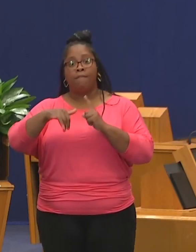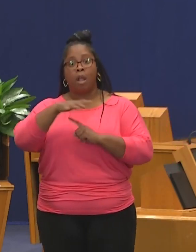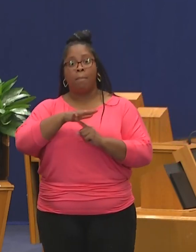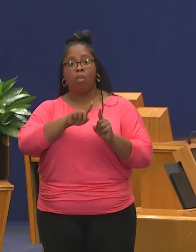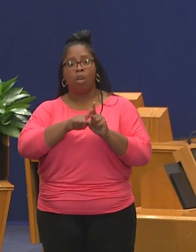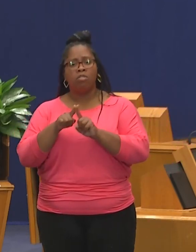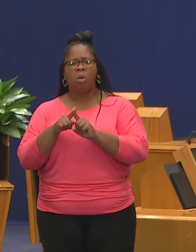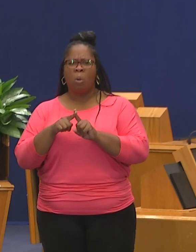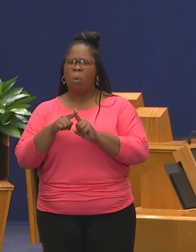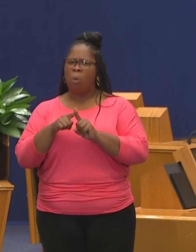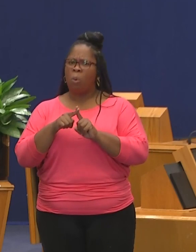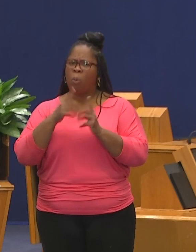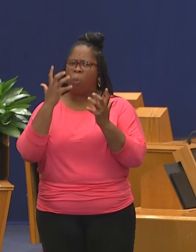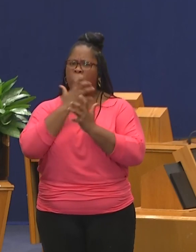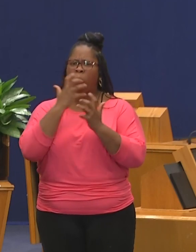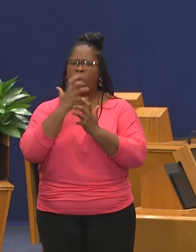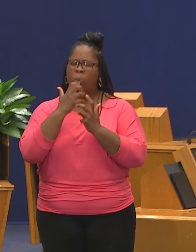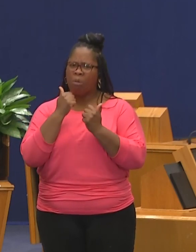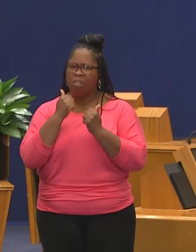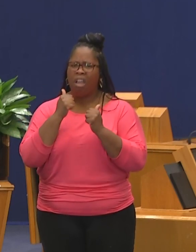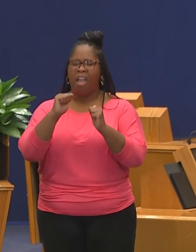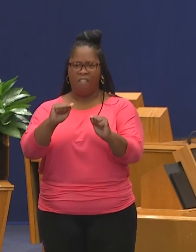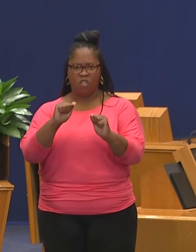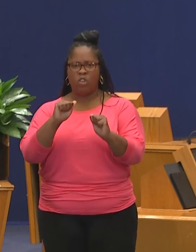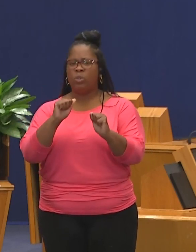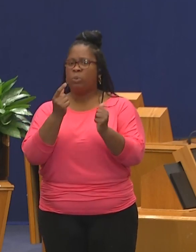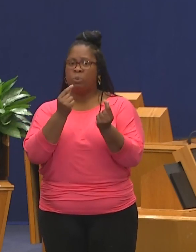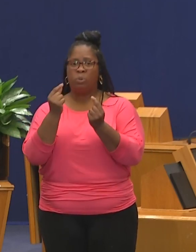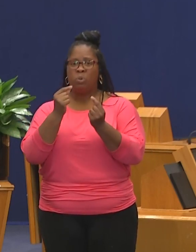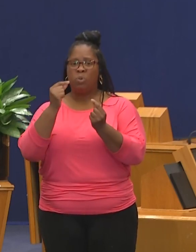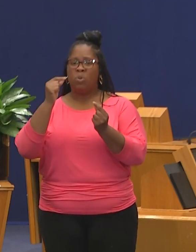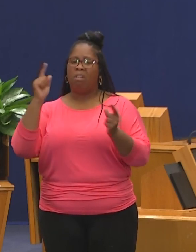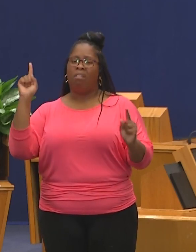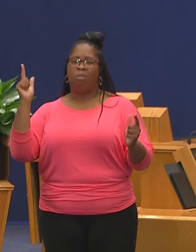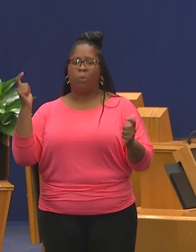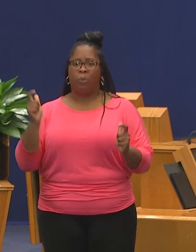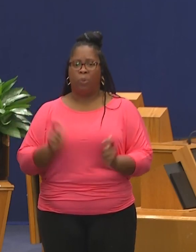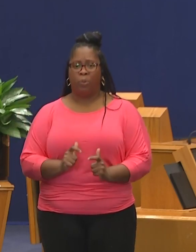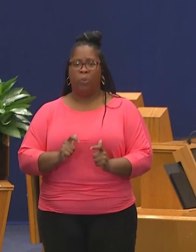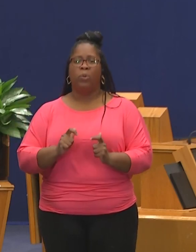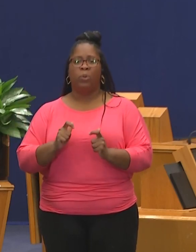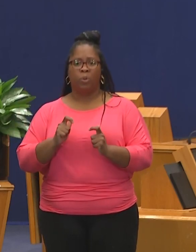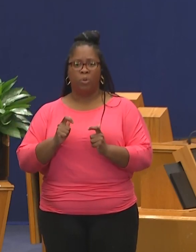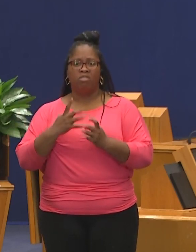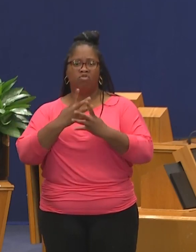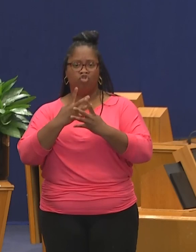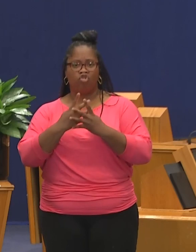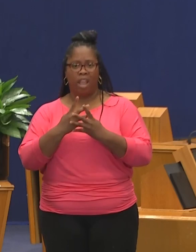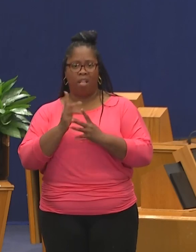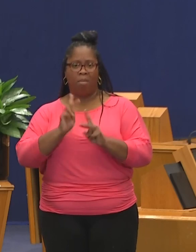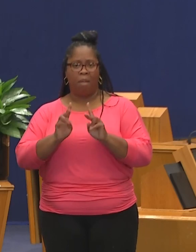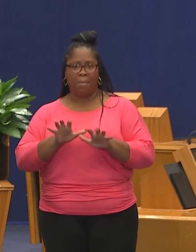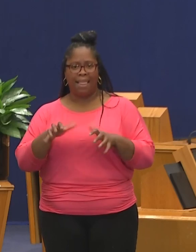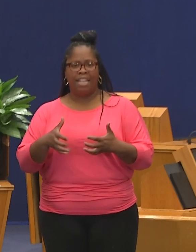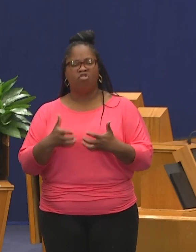IN THE CORRECTIONAL HEALTH ENVIRONMENT, AS WELL, AS YOU MAY KNOW, THERE'S BEEN GREAT EFFORTS TO BE ABLE TO REDUCE THE SIZE OF